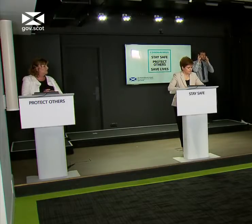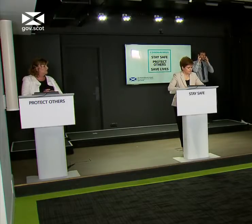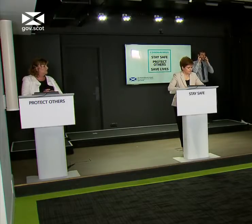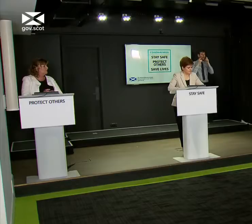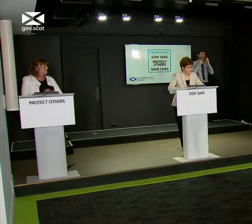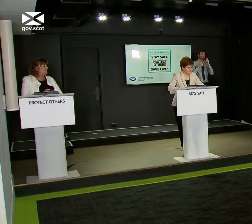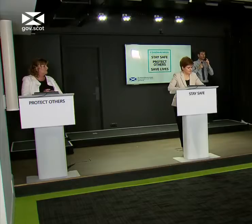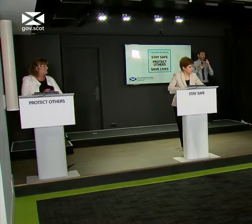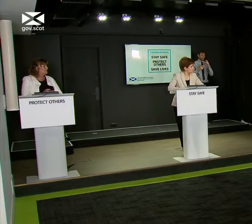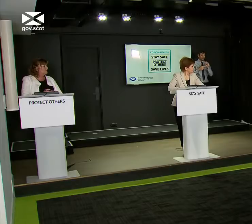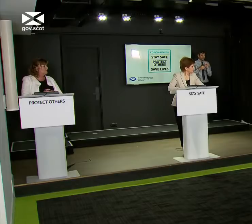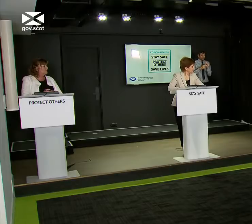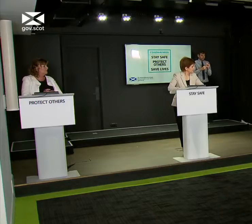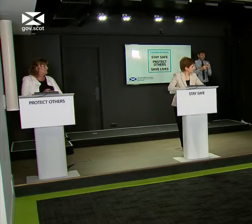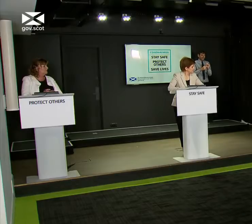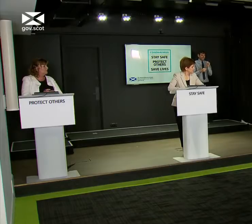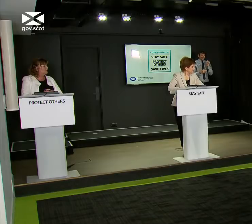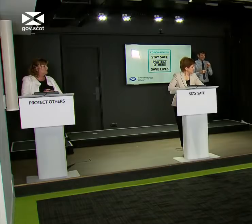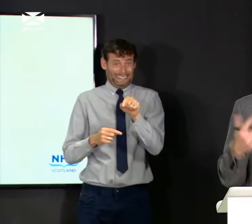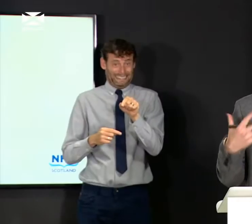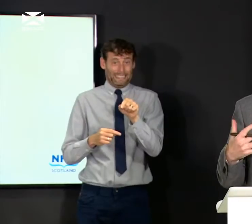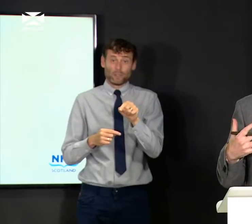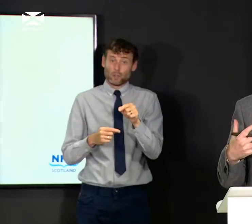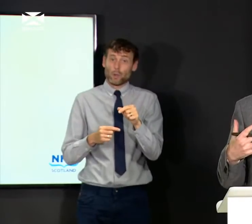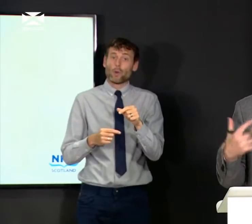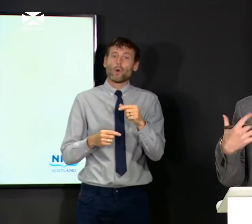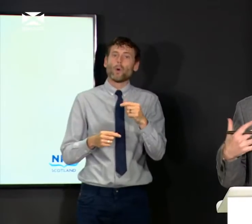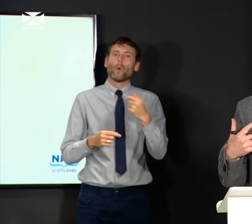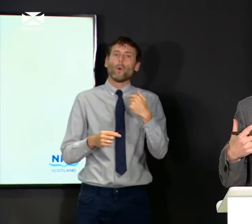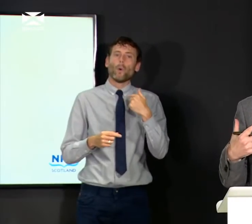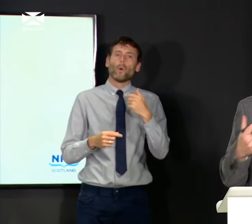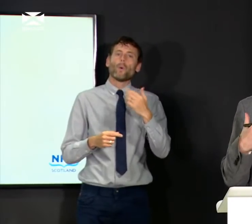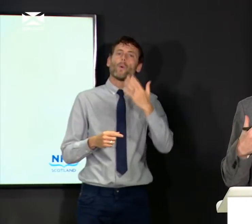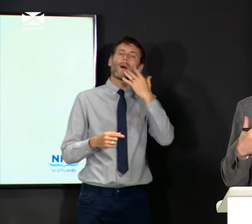over the last few months. And that was for good reason because most of us were at home,